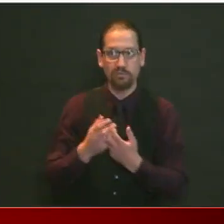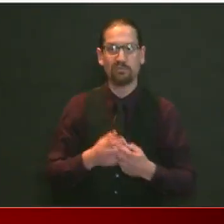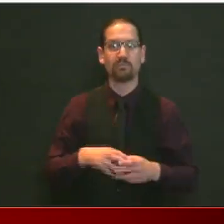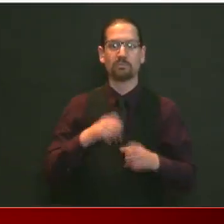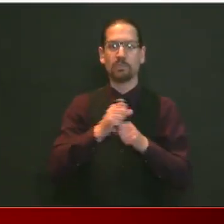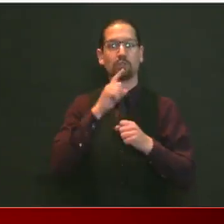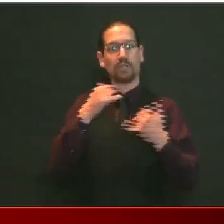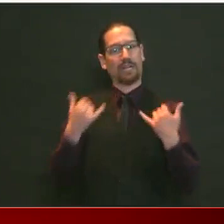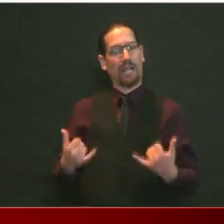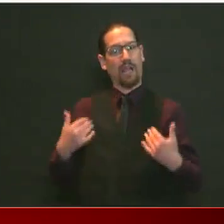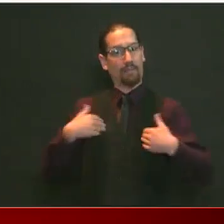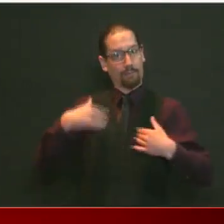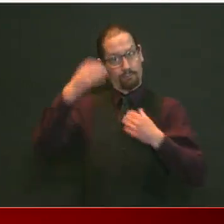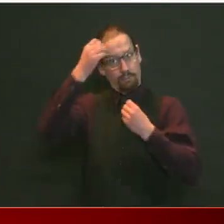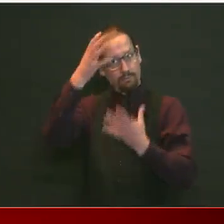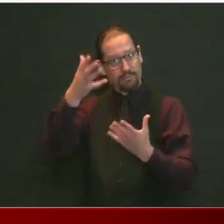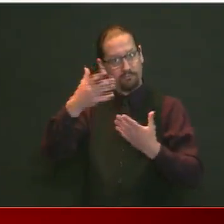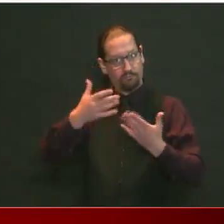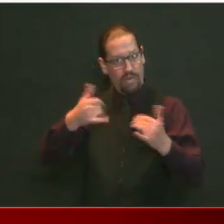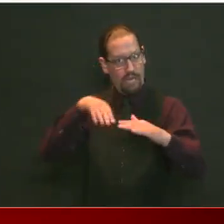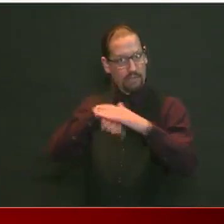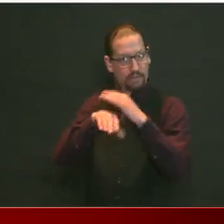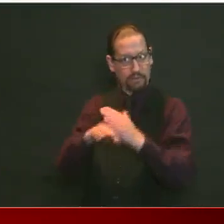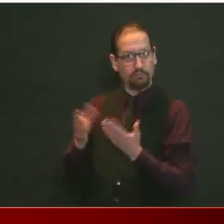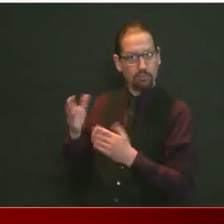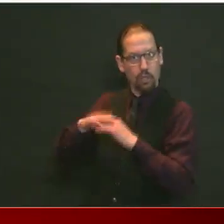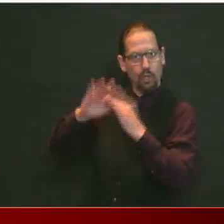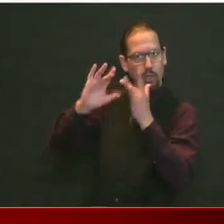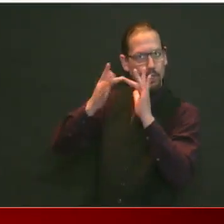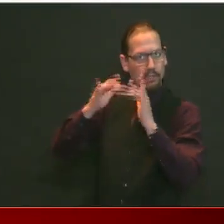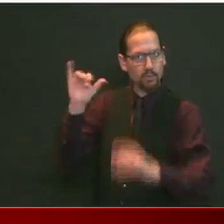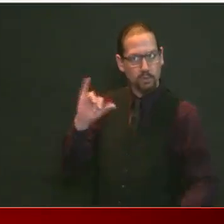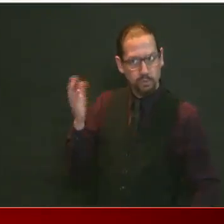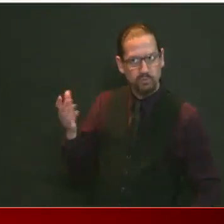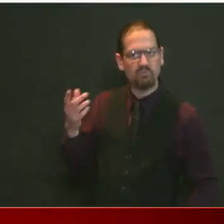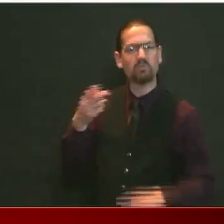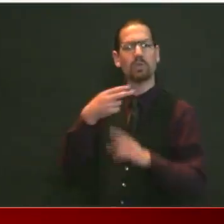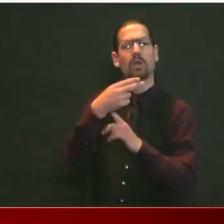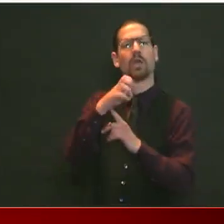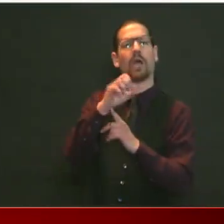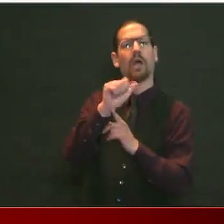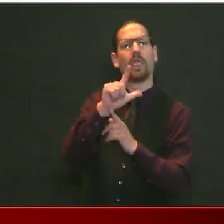IT'S ALSO WHY WE WANT TO MAKE SURE THAT PEOPLE KNOW IF YOU HAVE ACCESS TO THE INTERNET, YOU